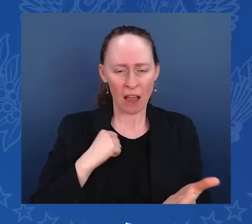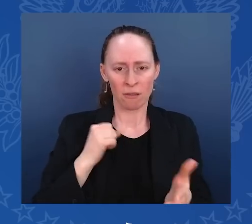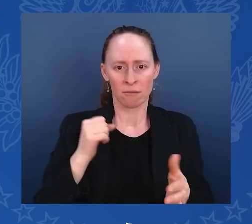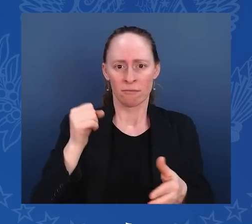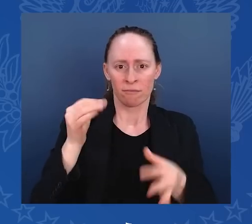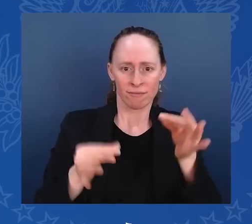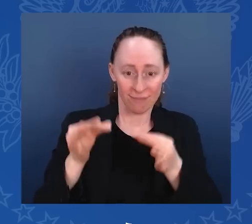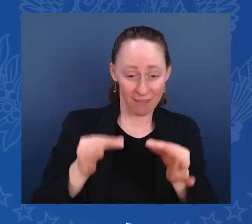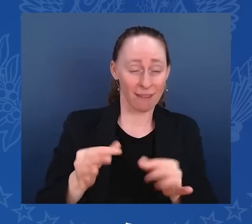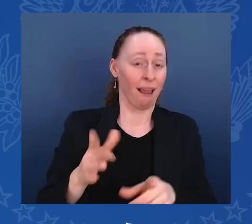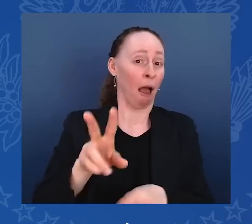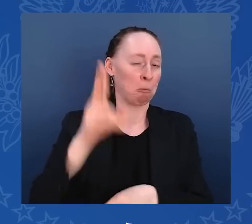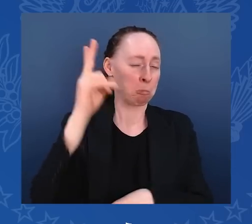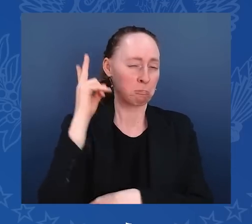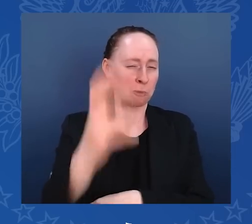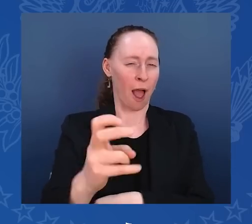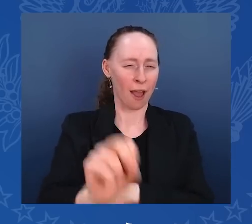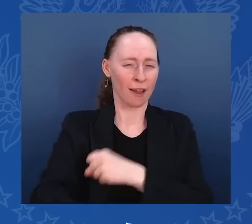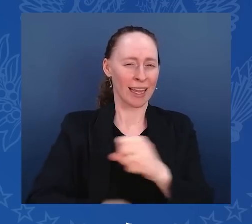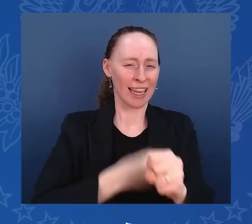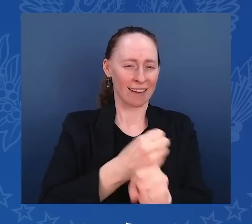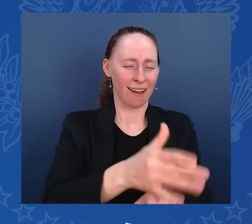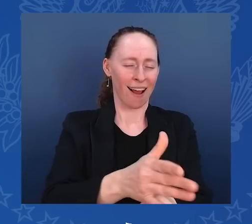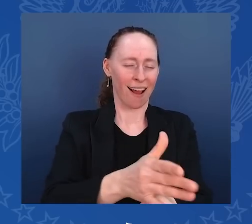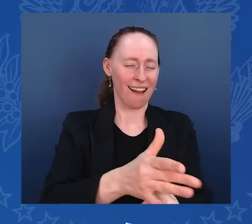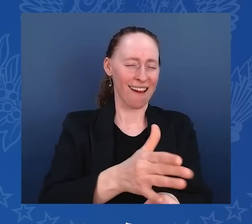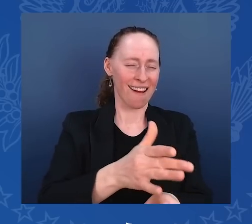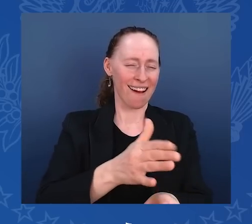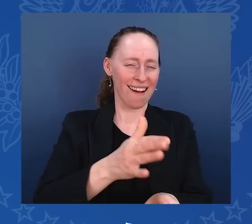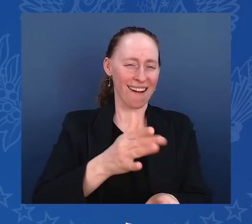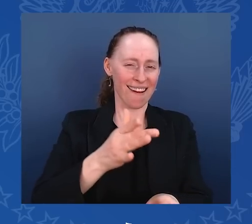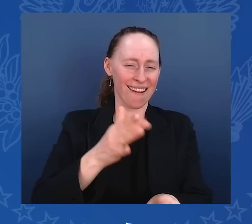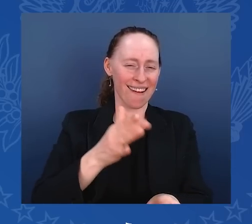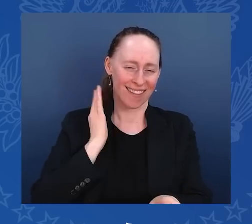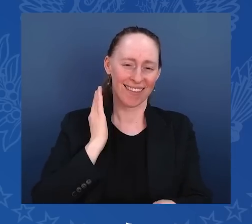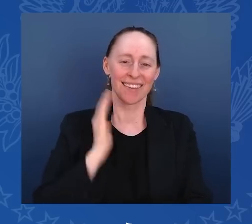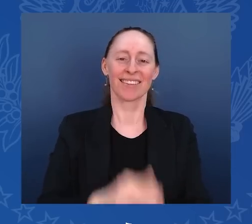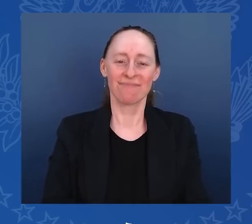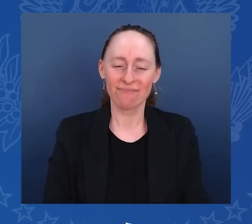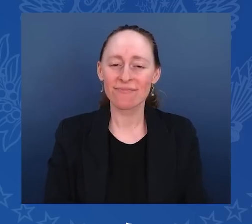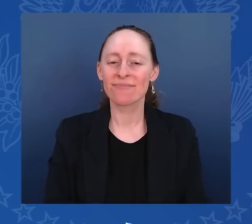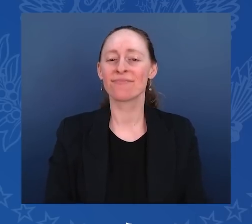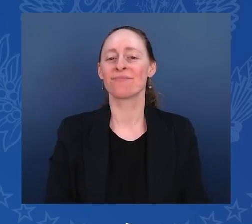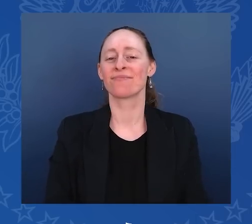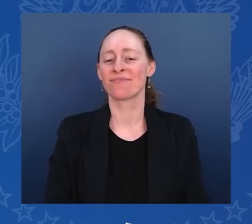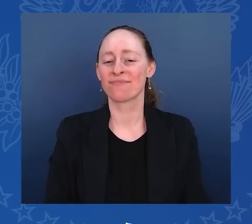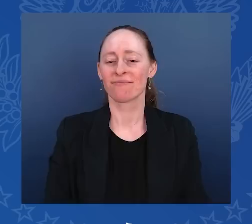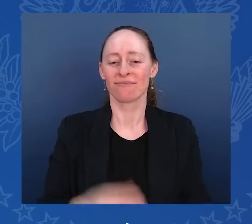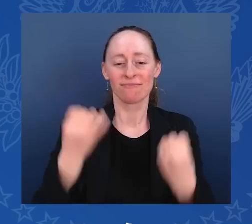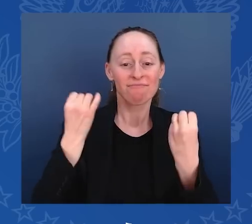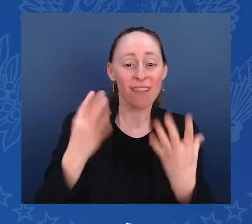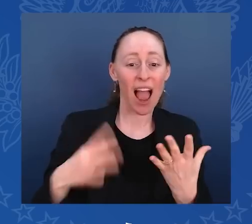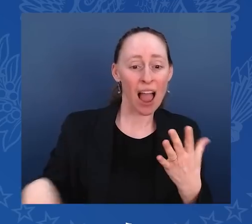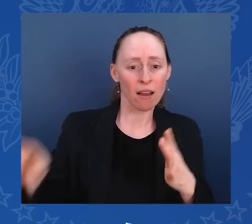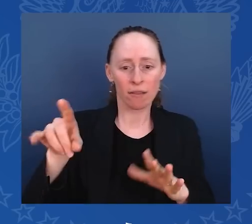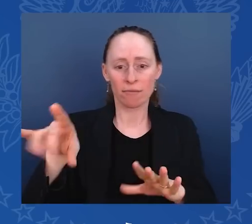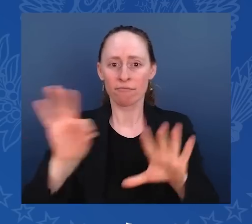I was involved in some very contentious Supreme Court nominations over the years. And today, I want to recognize a major milestone.